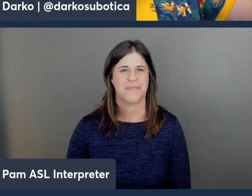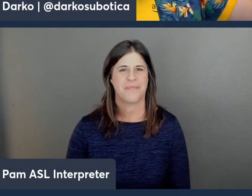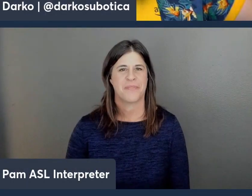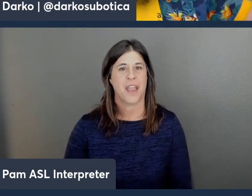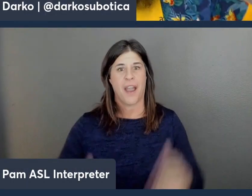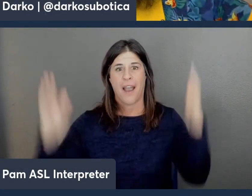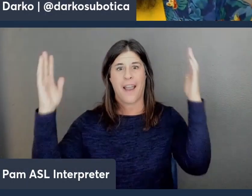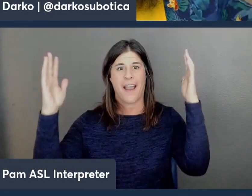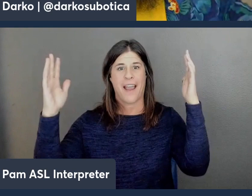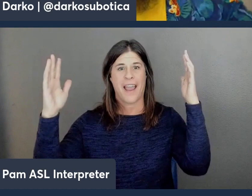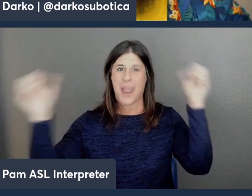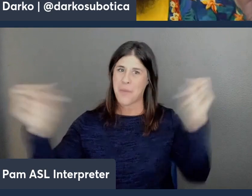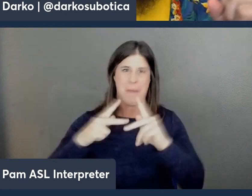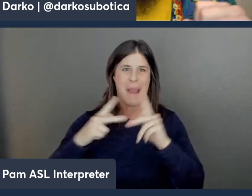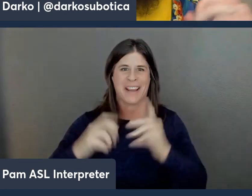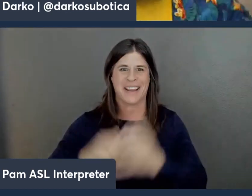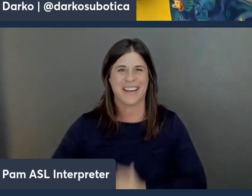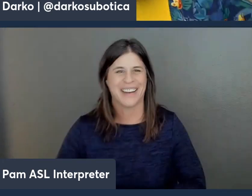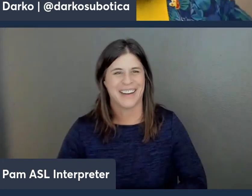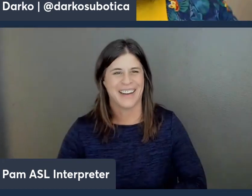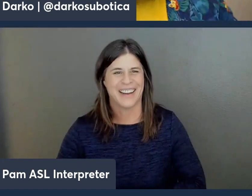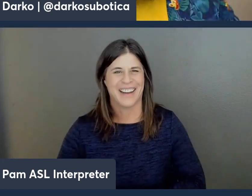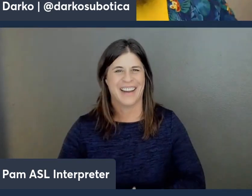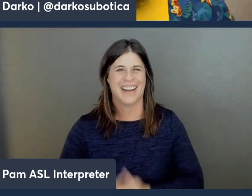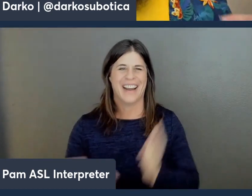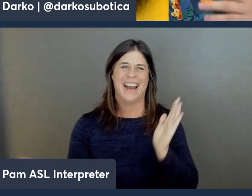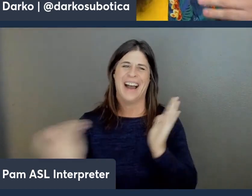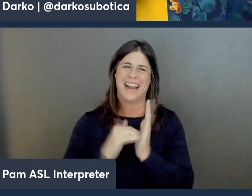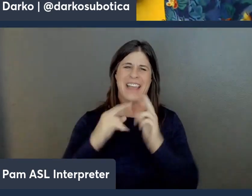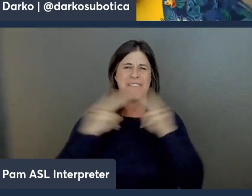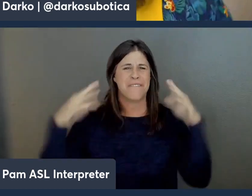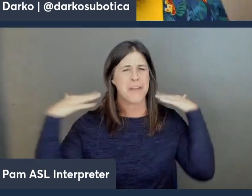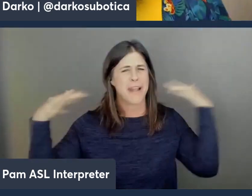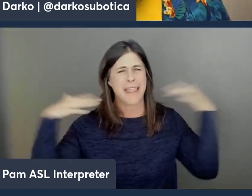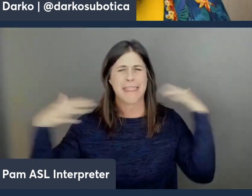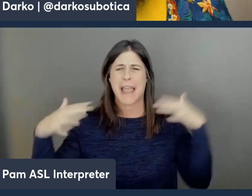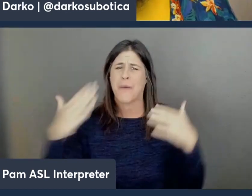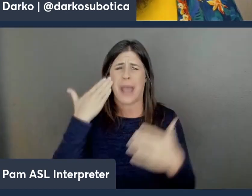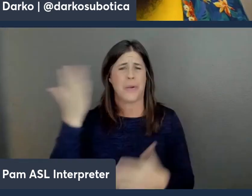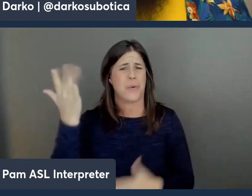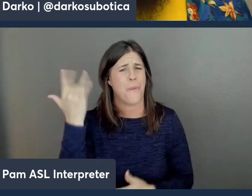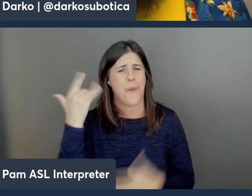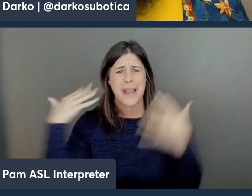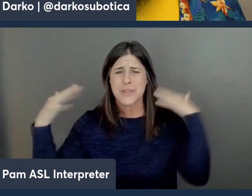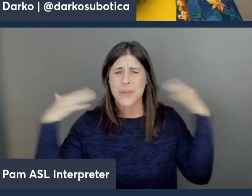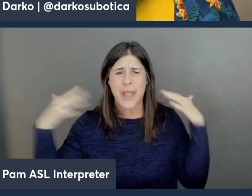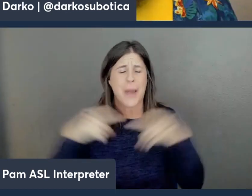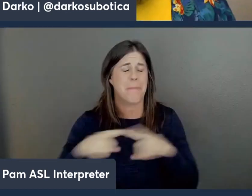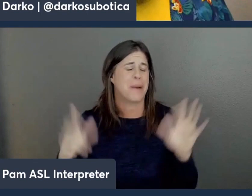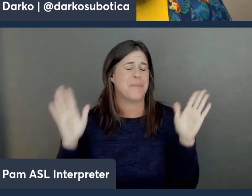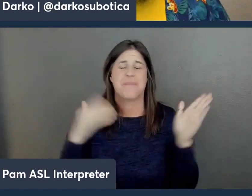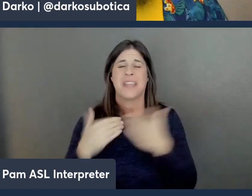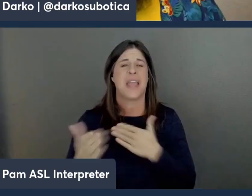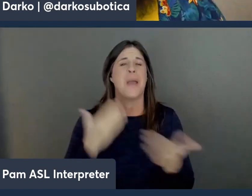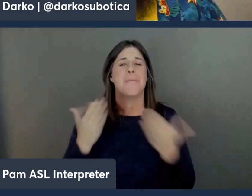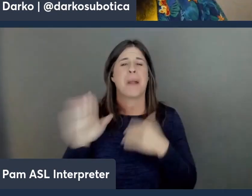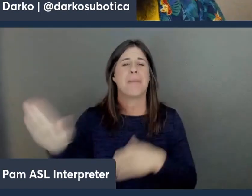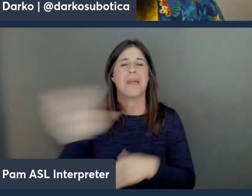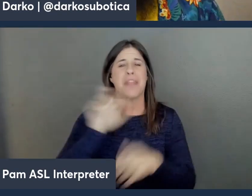And we're back, Again very loud video. I don't know why it's so loud, but it's probably there to wake you up.